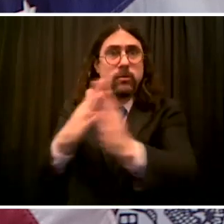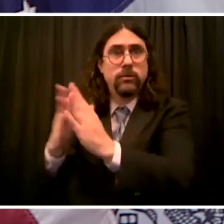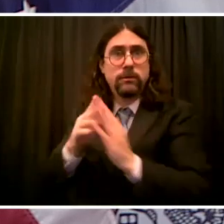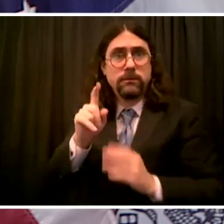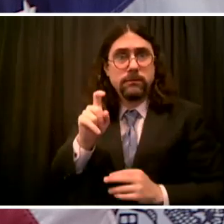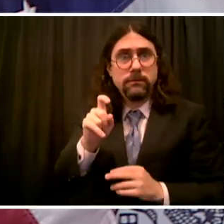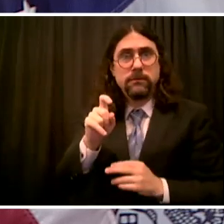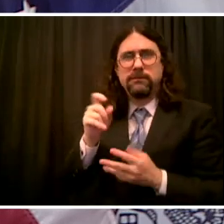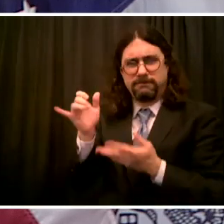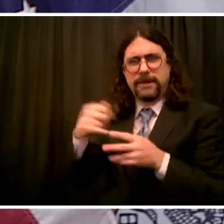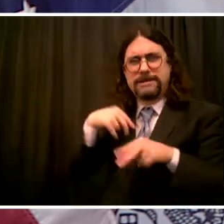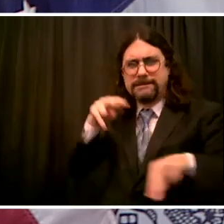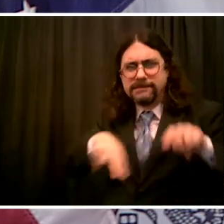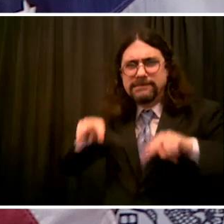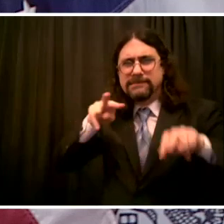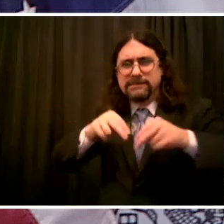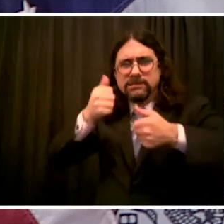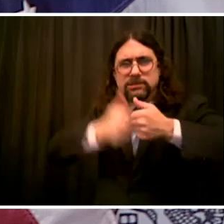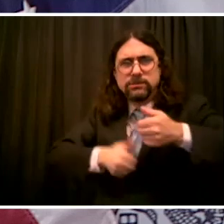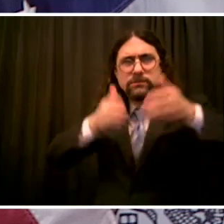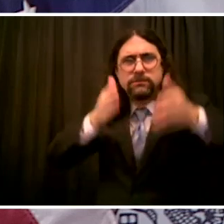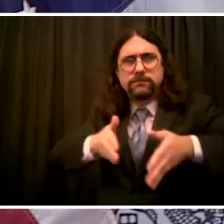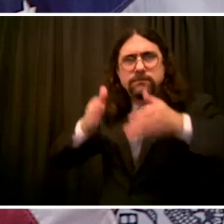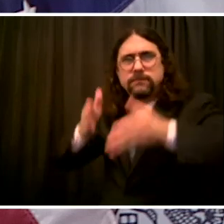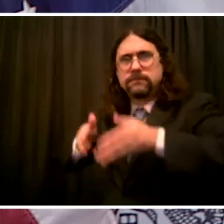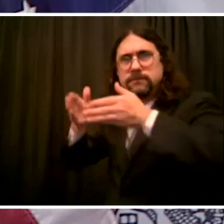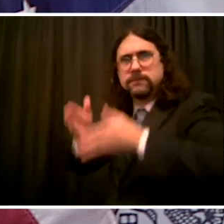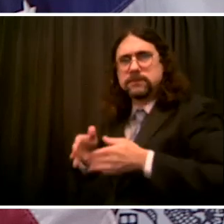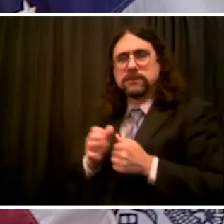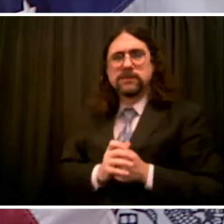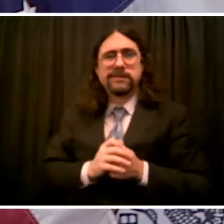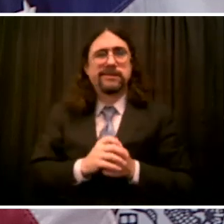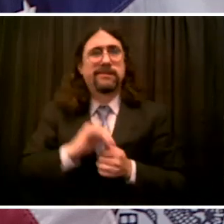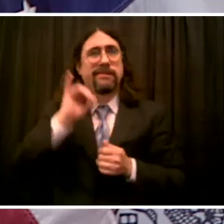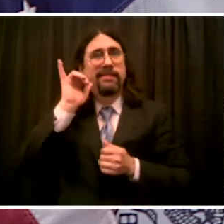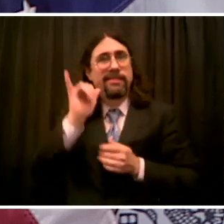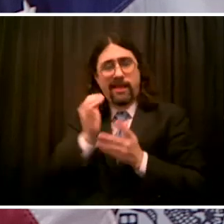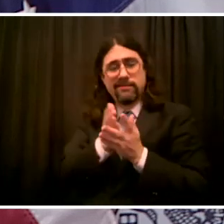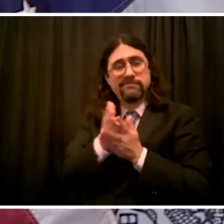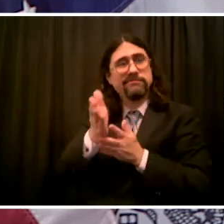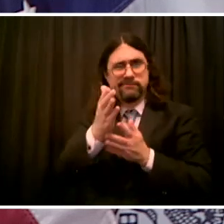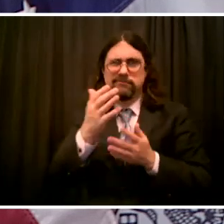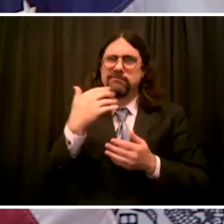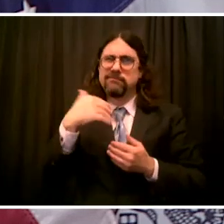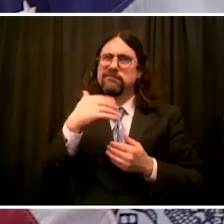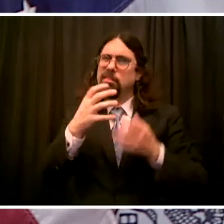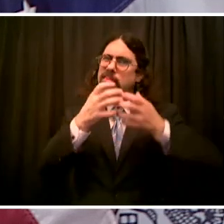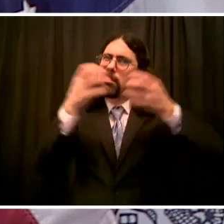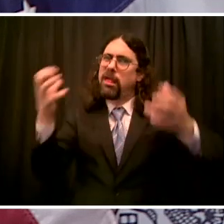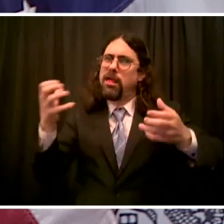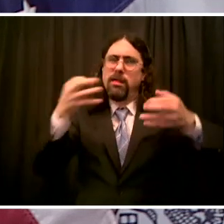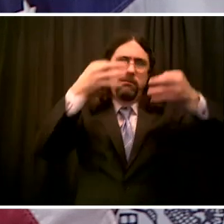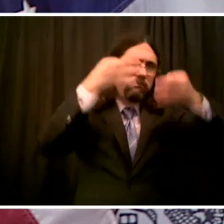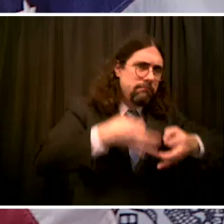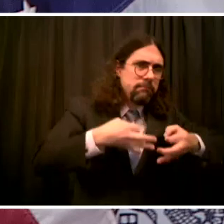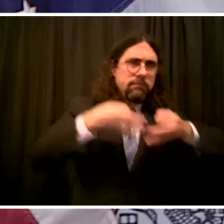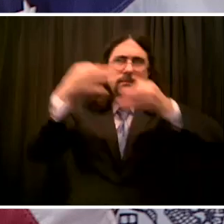THAT EFFORT INVLVOED THE CITY DIRECTLY IN MANY CASES. IN OTHER CASES REQUIRED DECISIONMAKING BY THE STATE OR THE